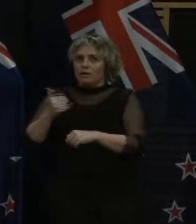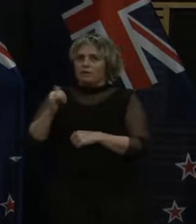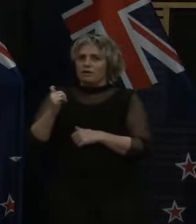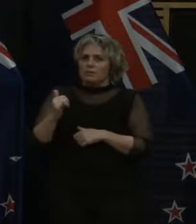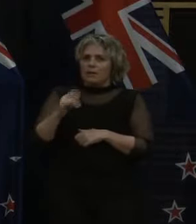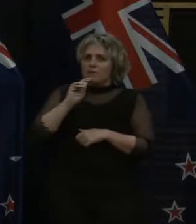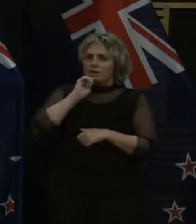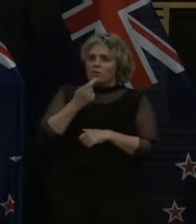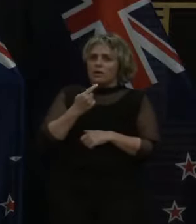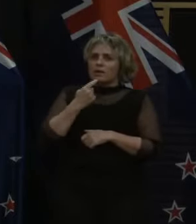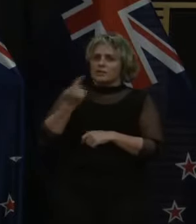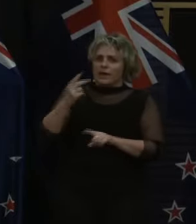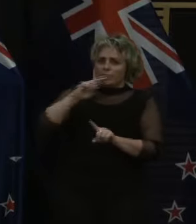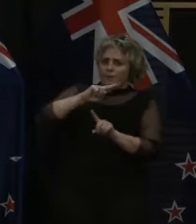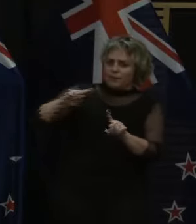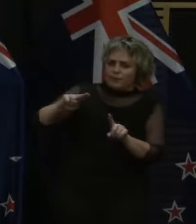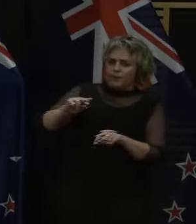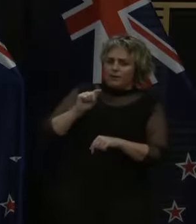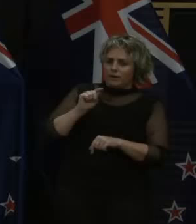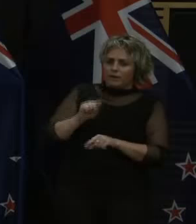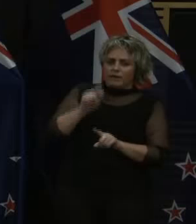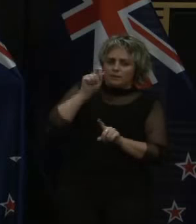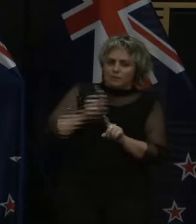connected up to the ticketing